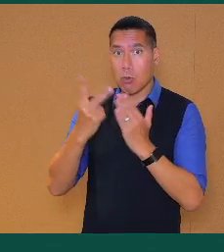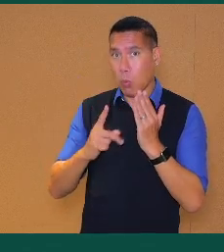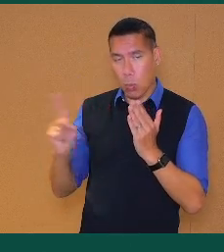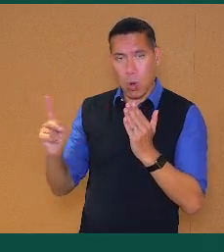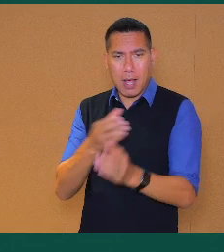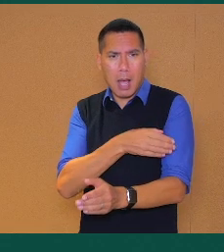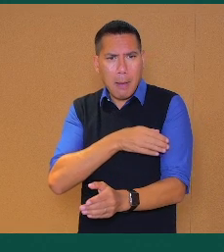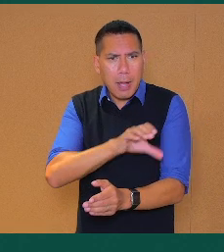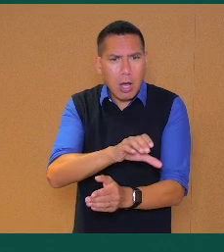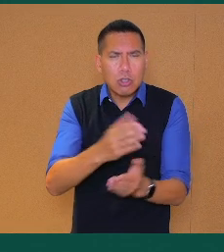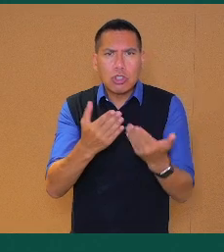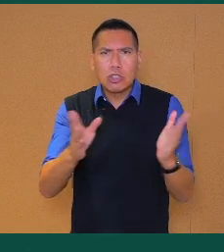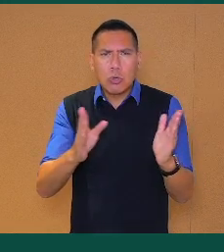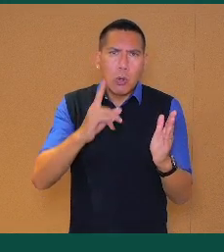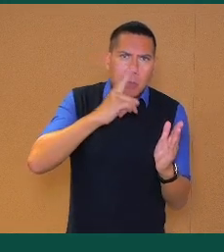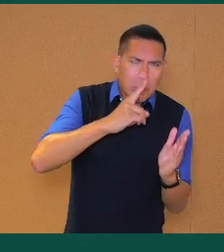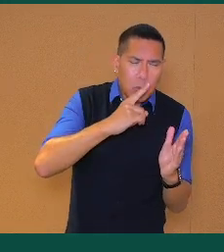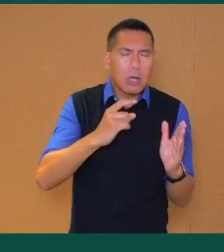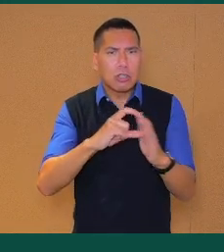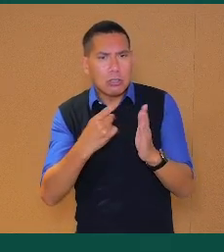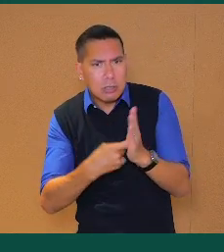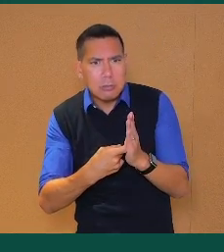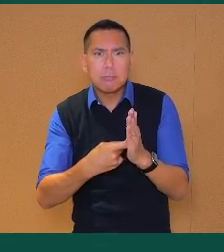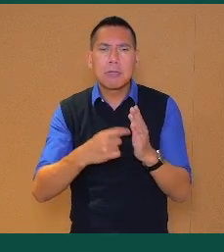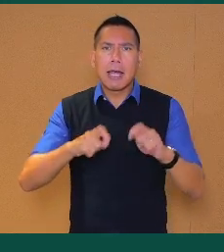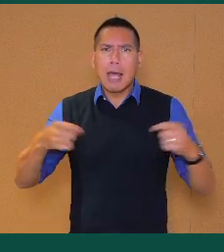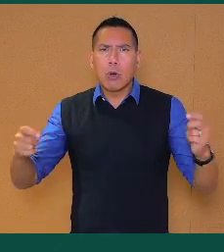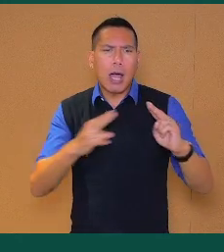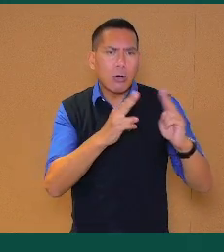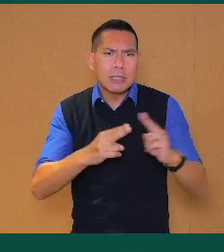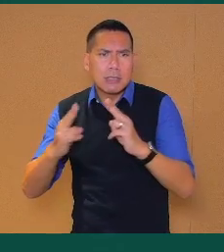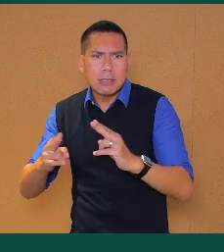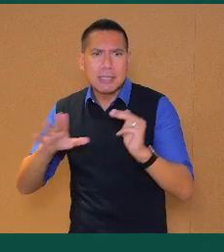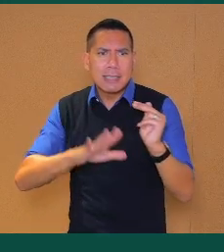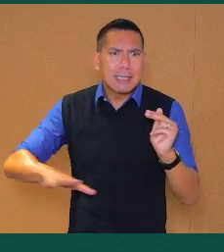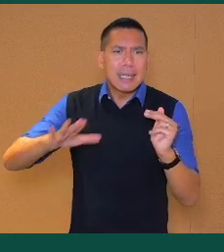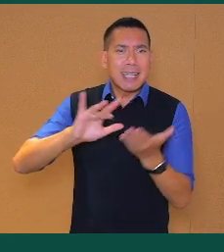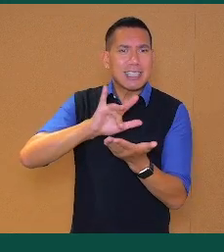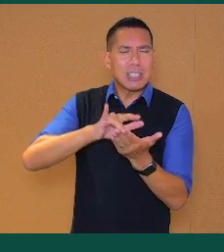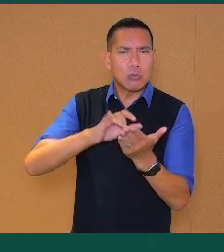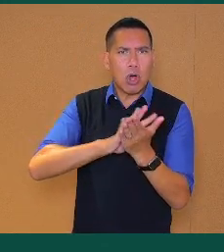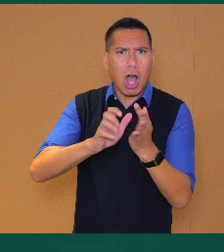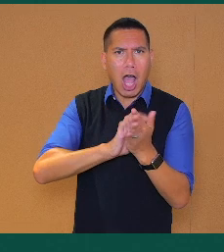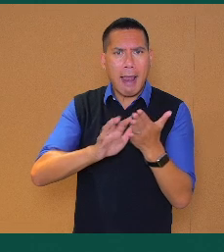The Wellbeing Scripts System Building program empowered general practitioners and Neighbourhood Houses in the Central Highlands region to co- design social connection activities for people during the pandemic.